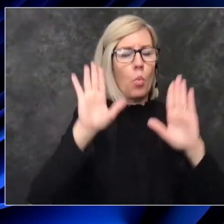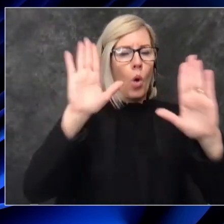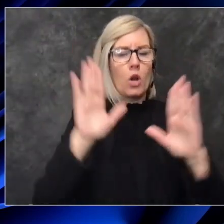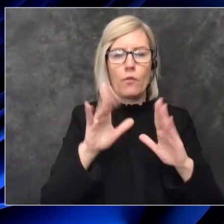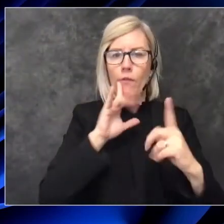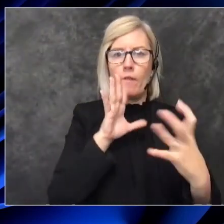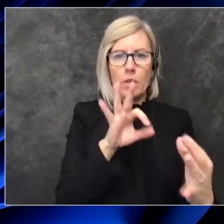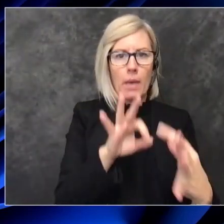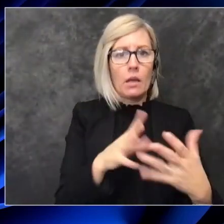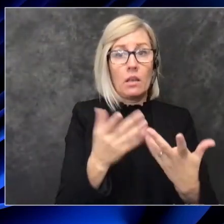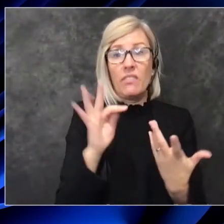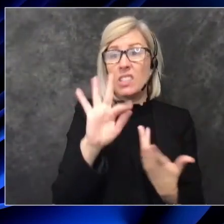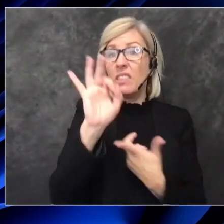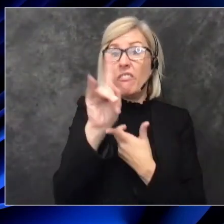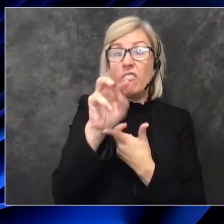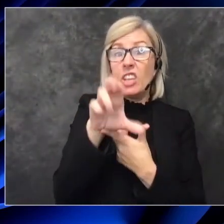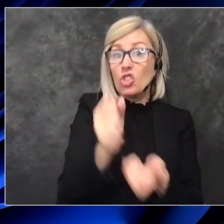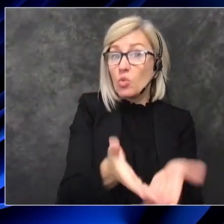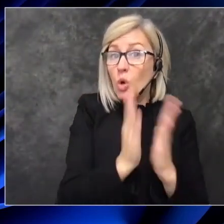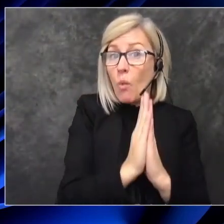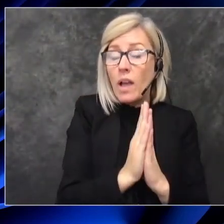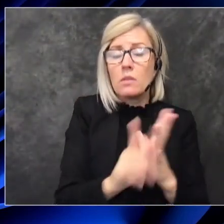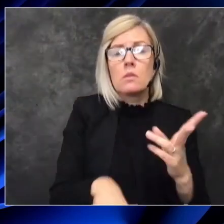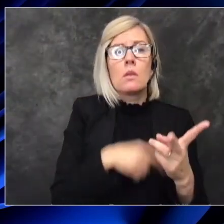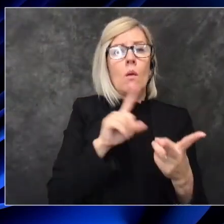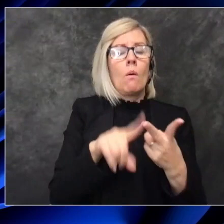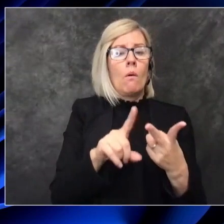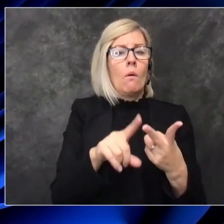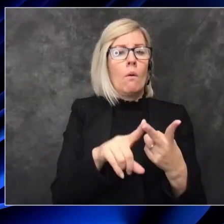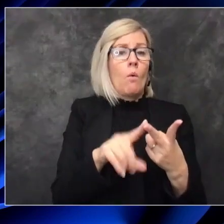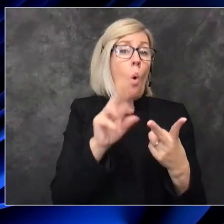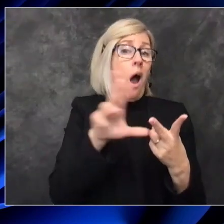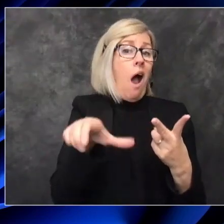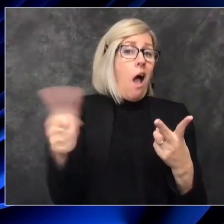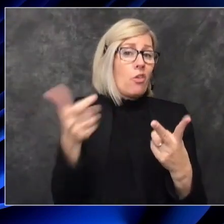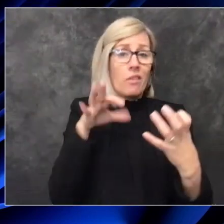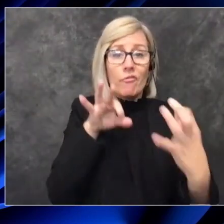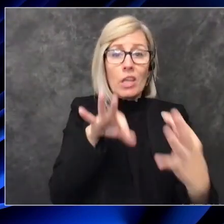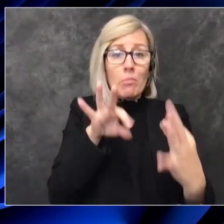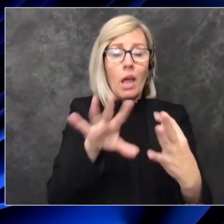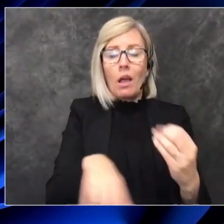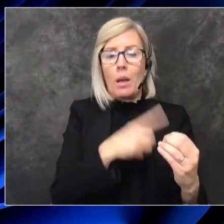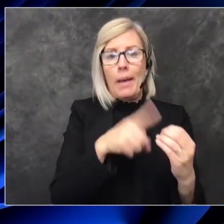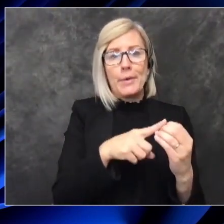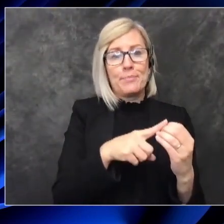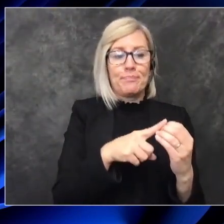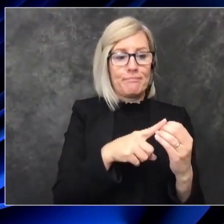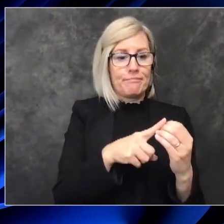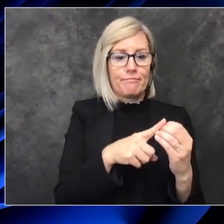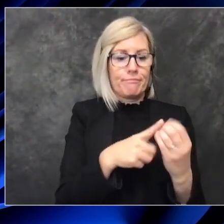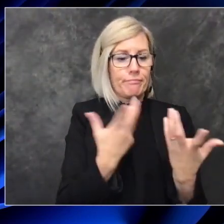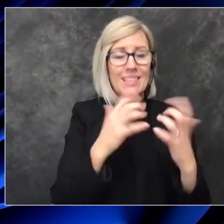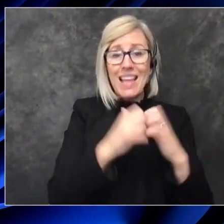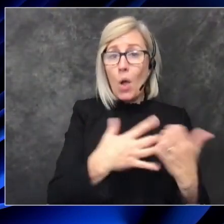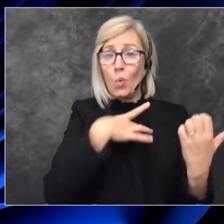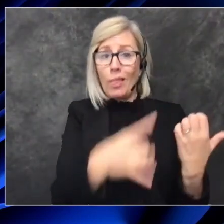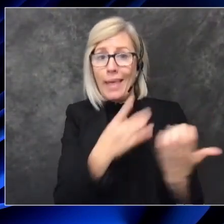you want to see or if you've got other feedback about how you like things. In Windows 11 it's a great place